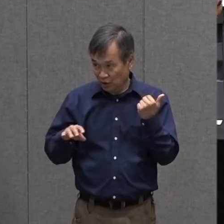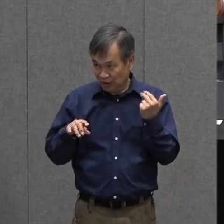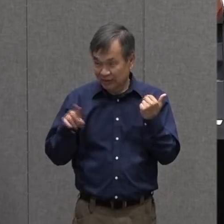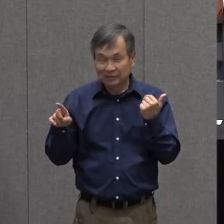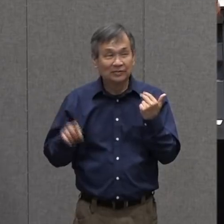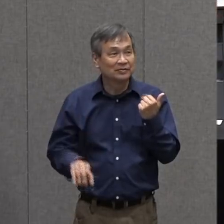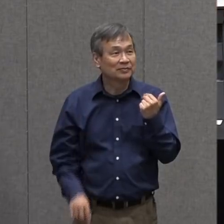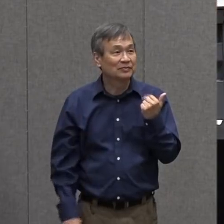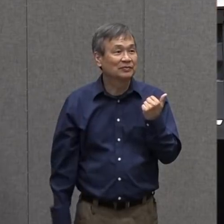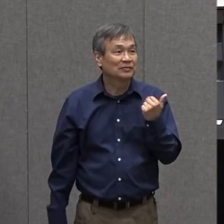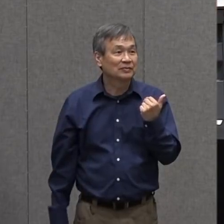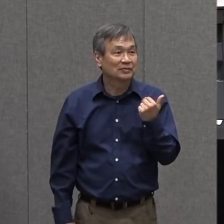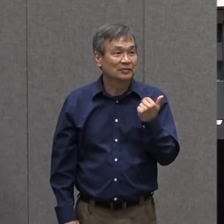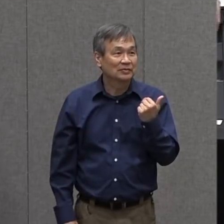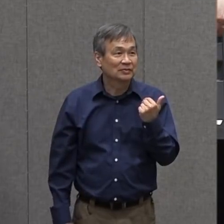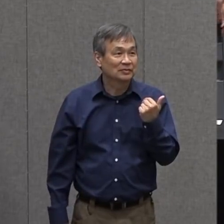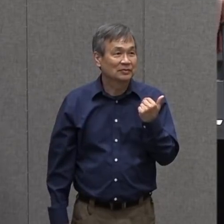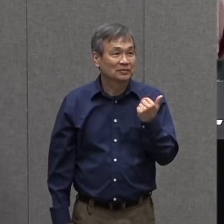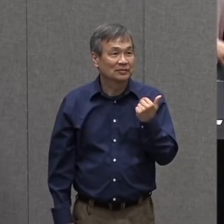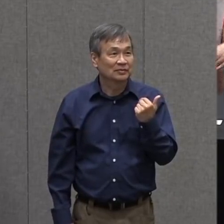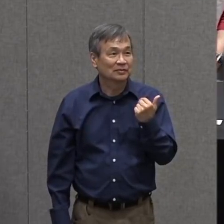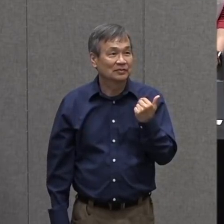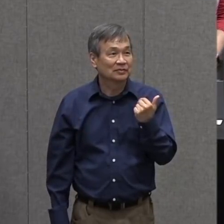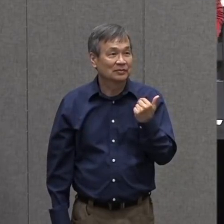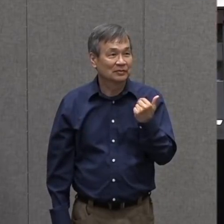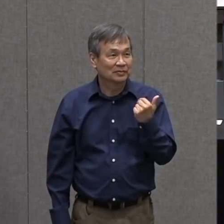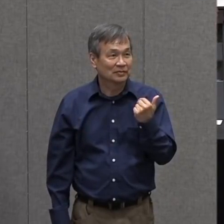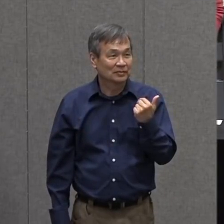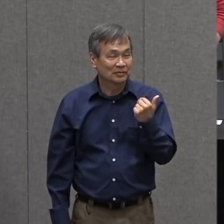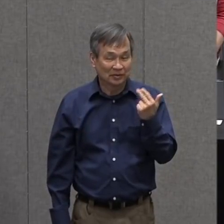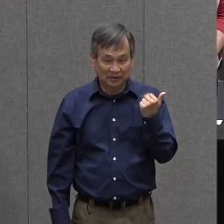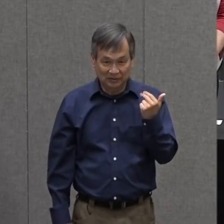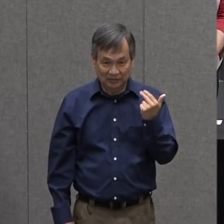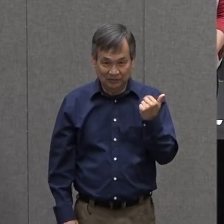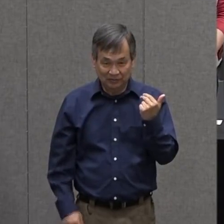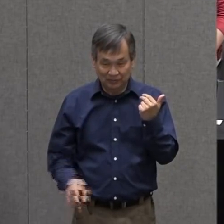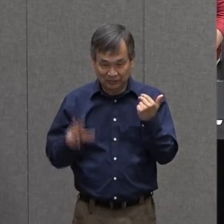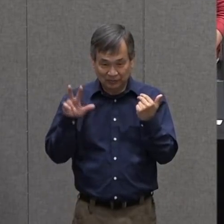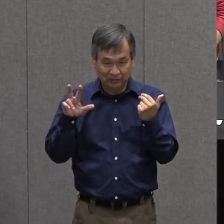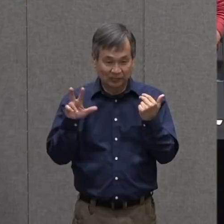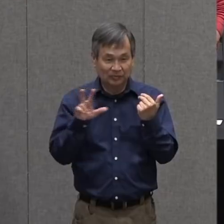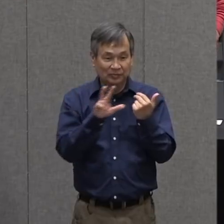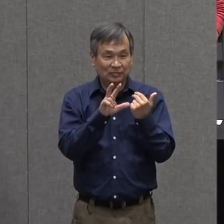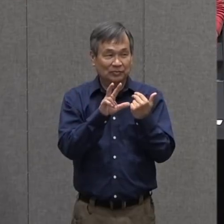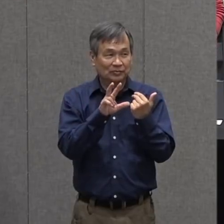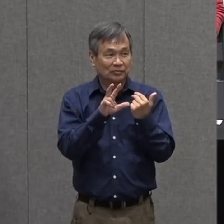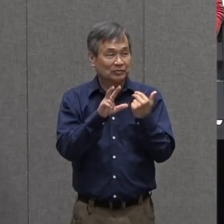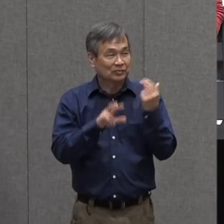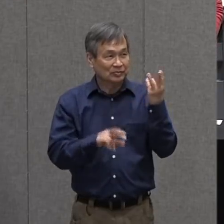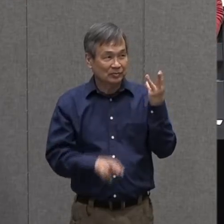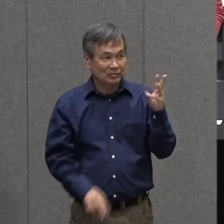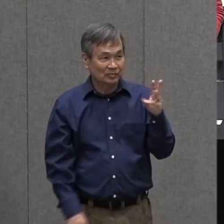You had a four, so you were close to that 10. So 13 and three makes 16 and I'm gonna stop.